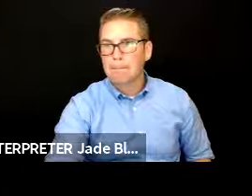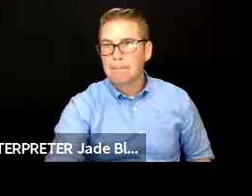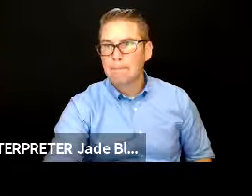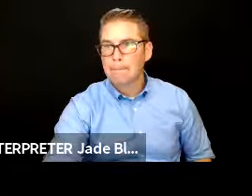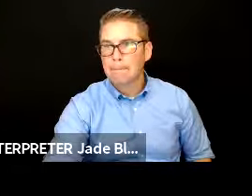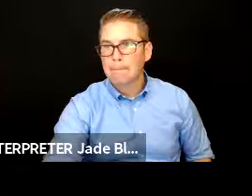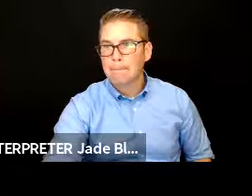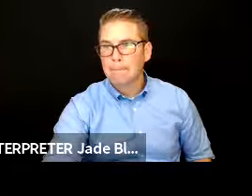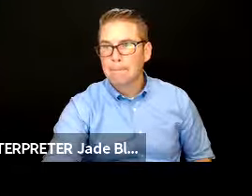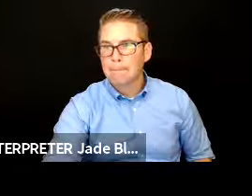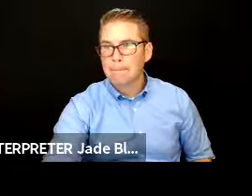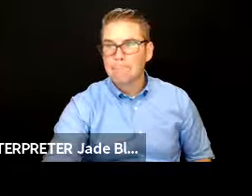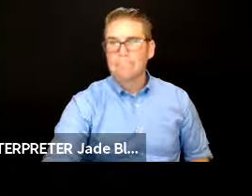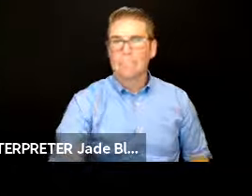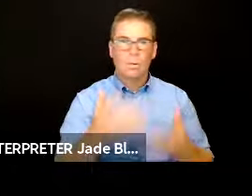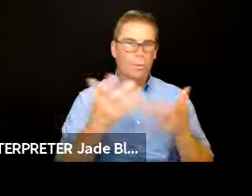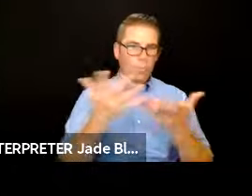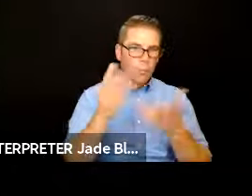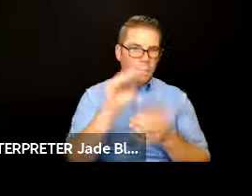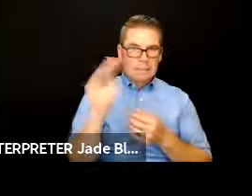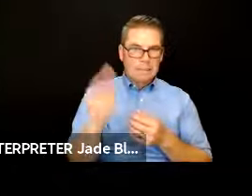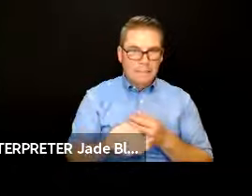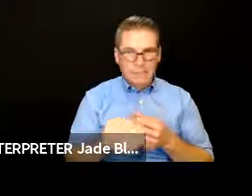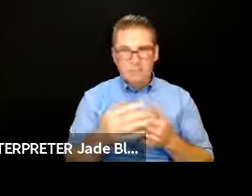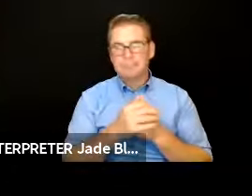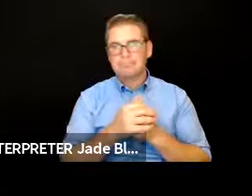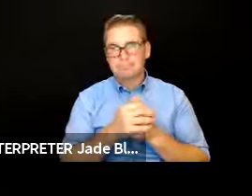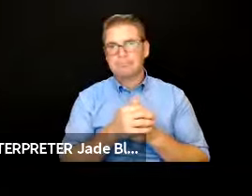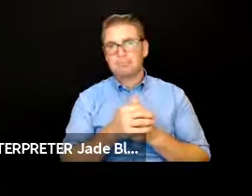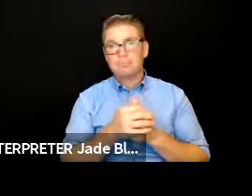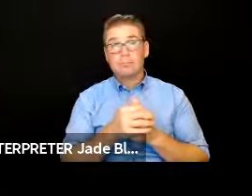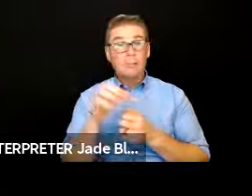I can share the results which I'm going to do even though I have verbally l told you